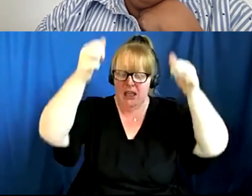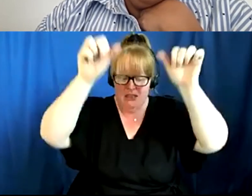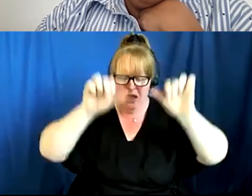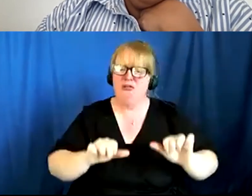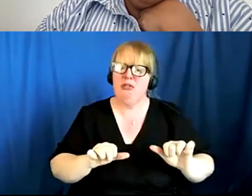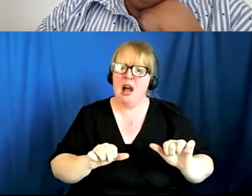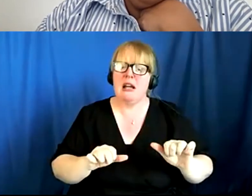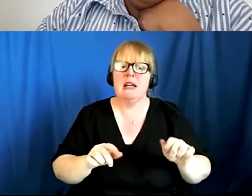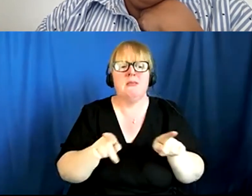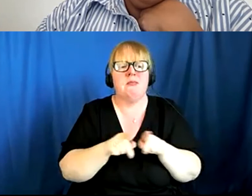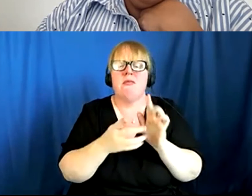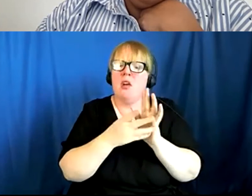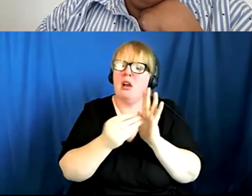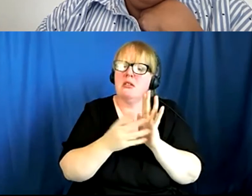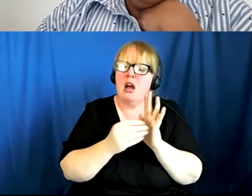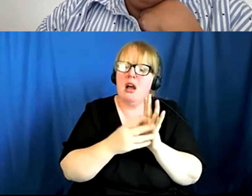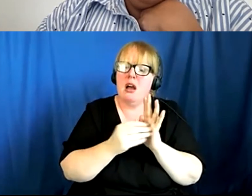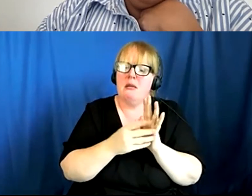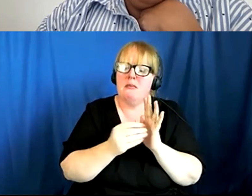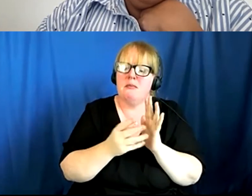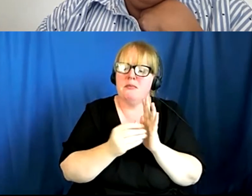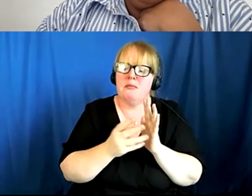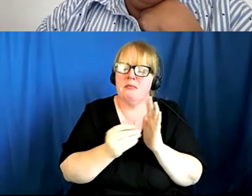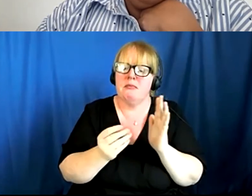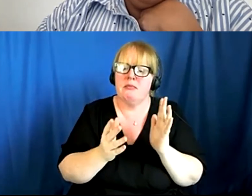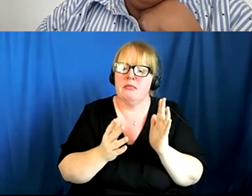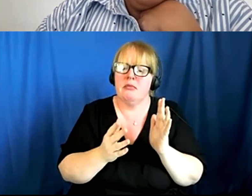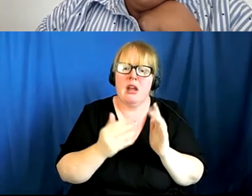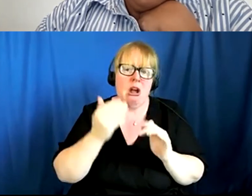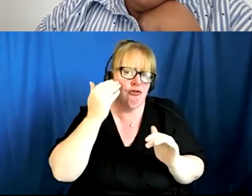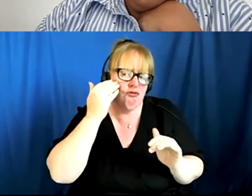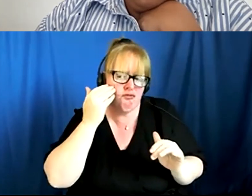let's say, misogynism is you know, racism, whatever that might be,